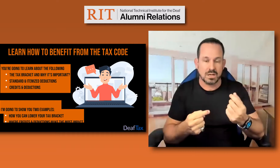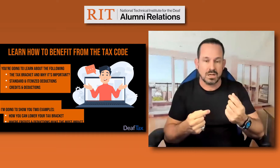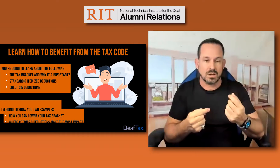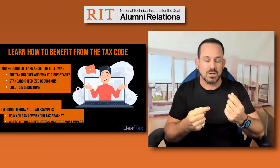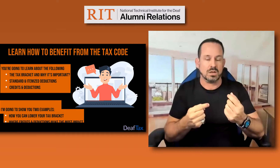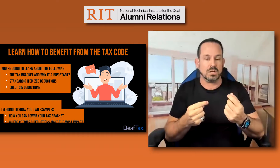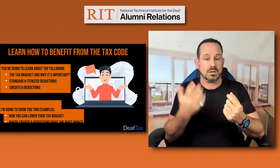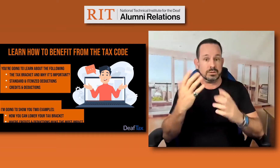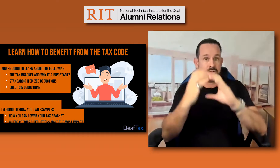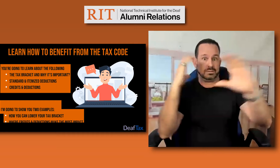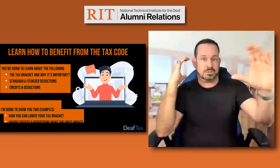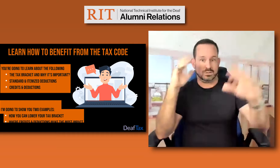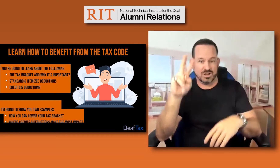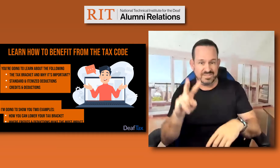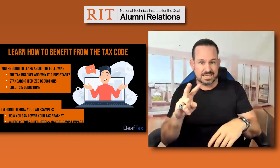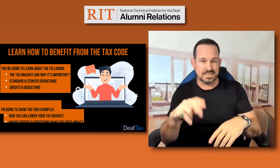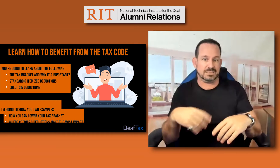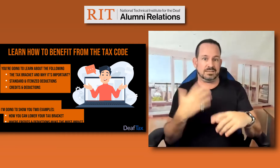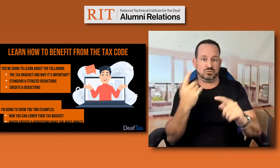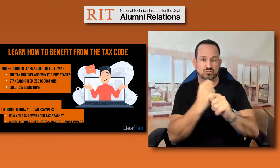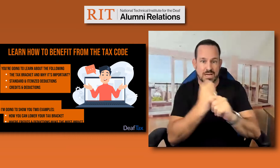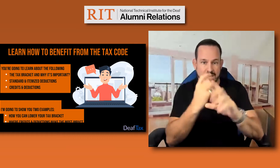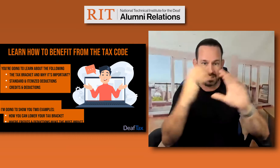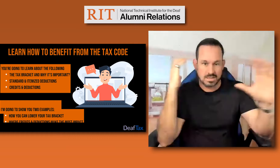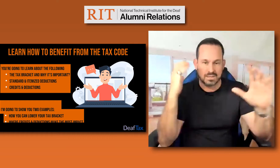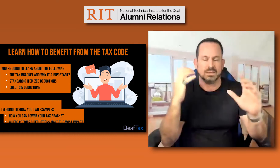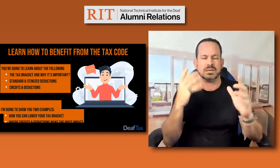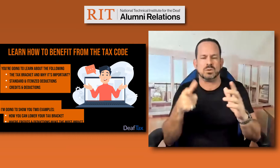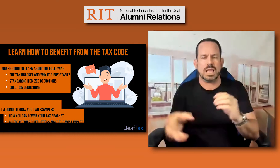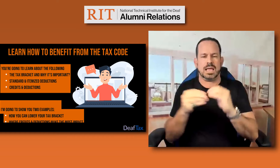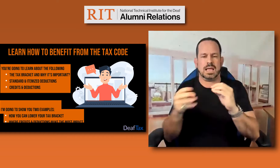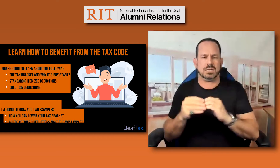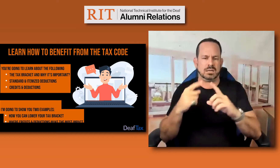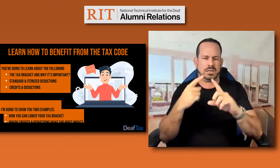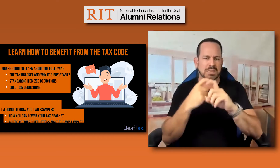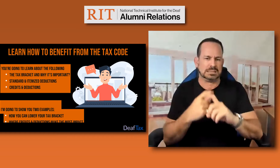Now, suppose you have another car or a truck, an SUV.